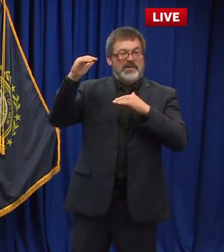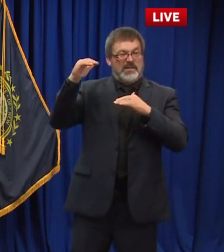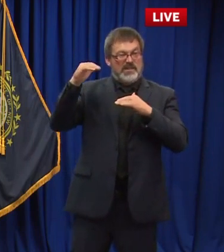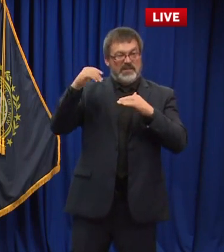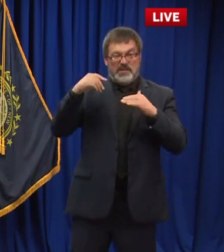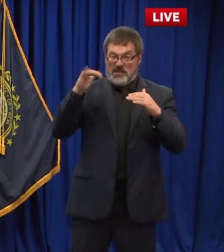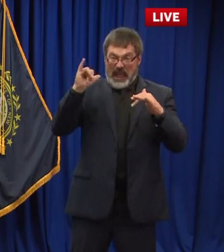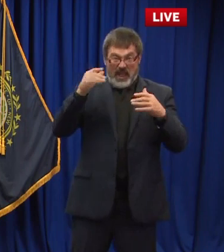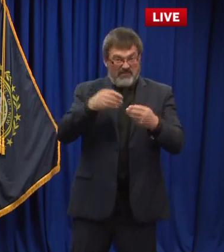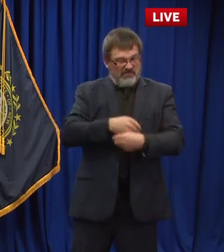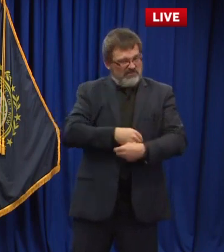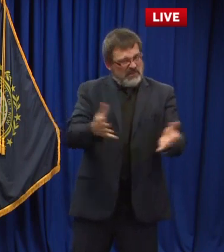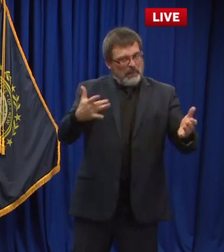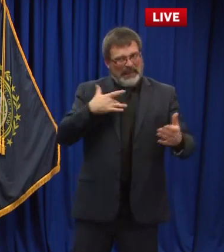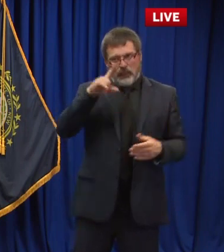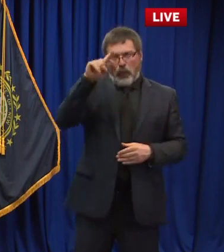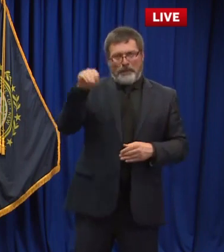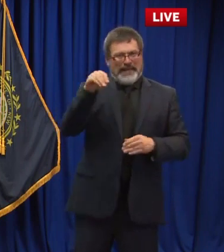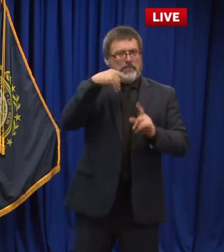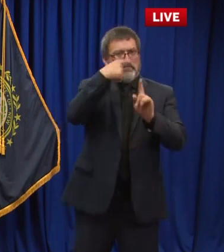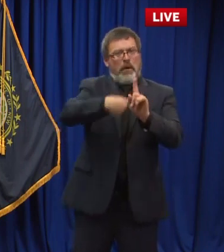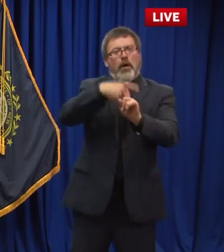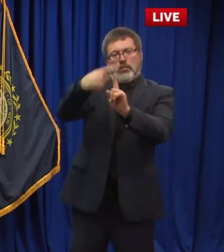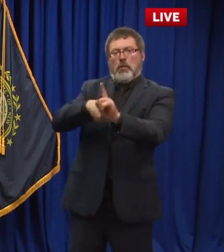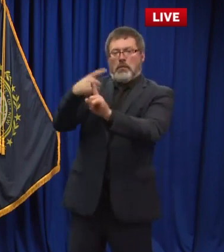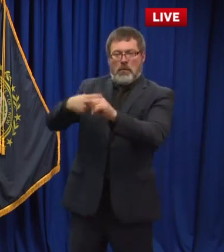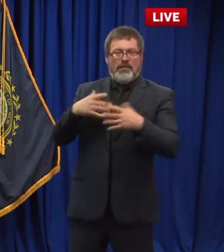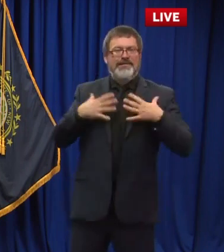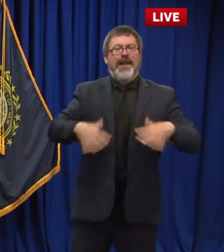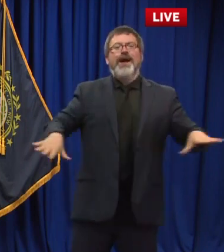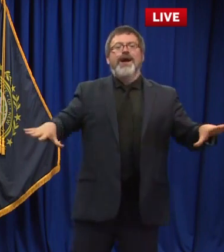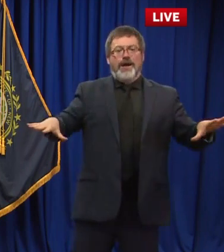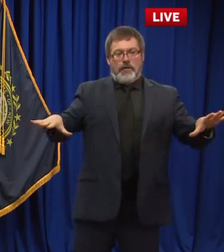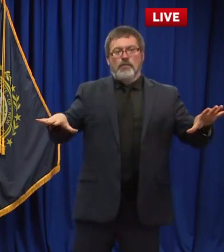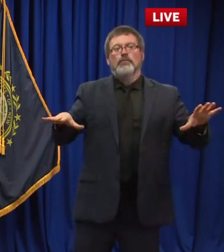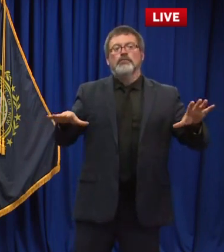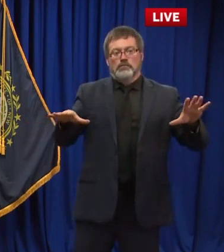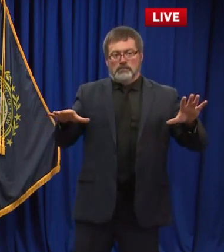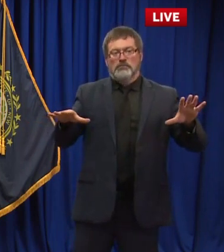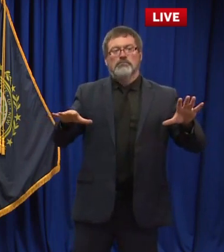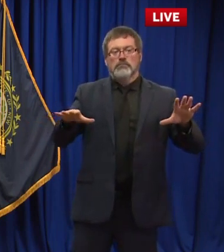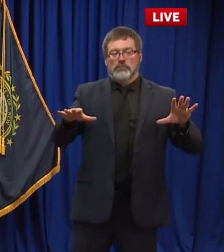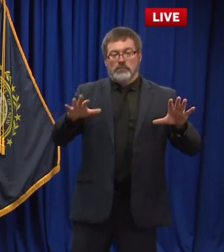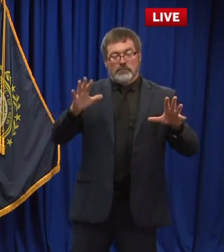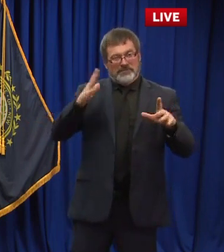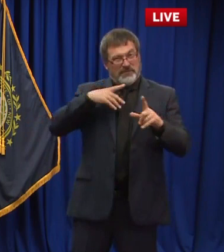CURRENTLY, WE HAVE 3.5 MILLION ON HAND AND ARE CLOSE TO ONE MILLION A MONTH.